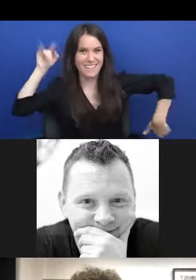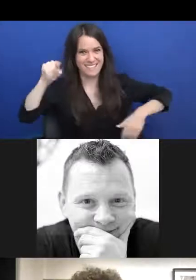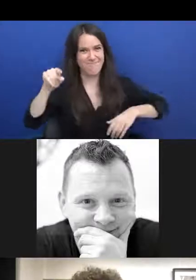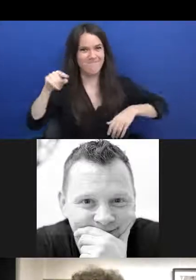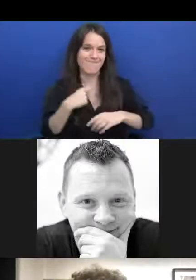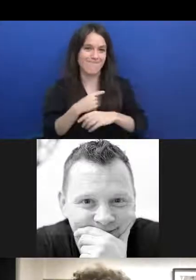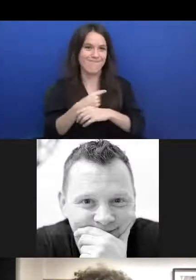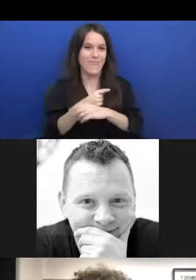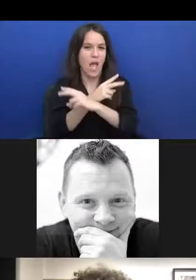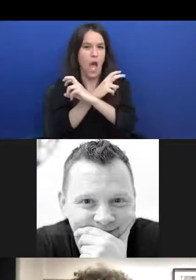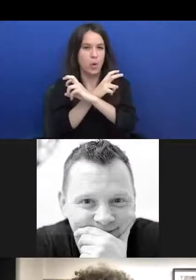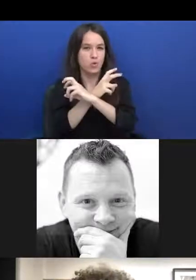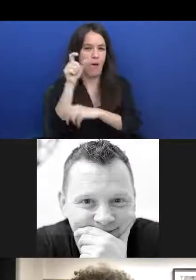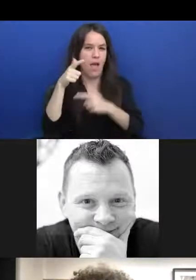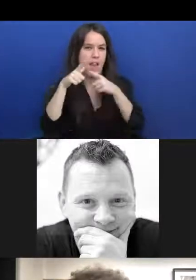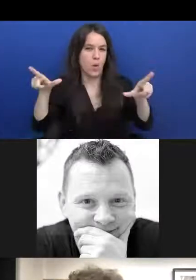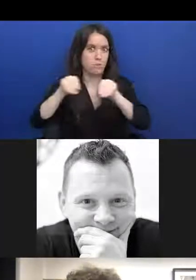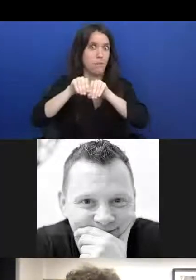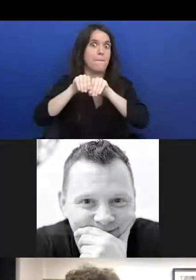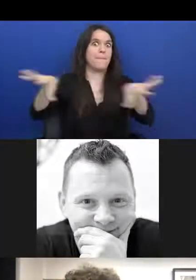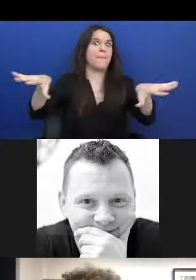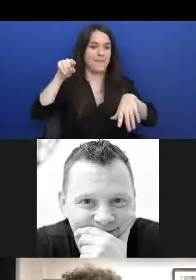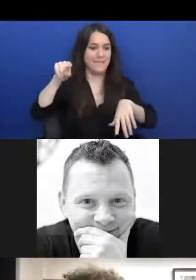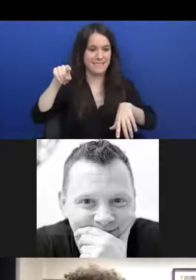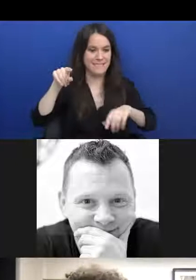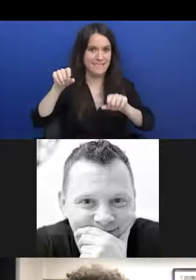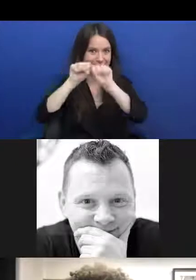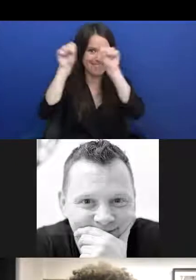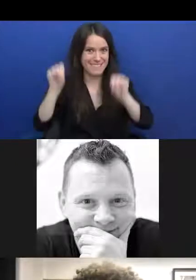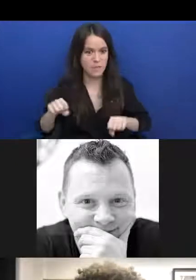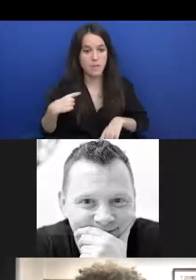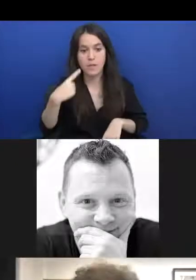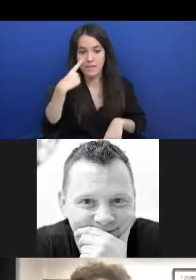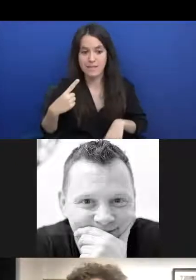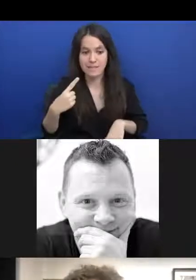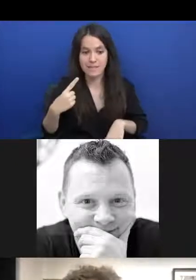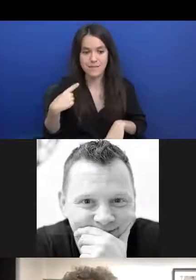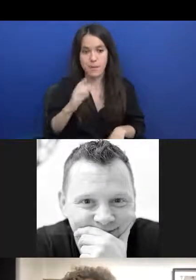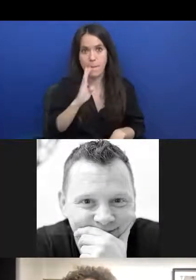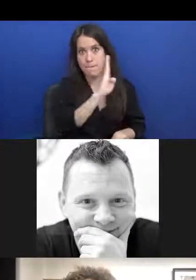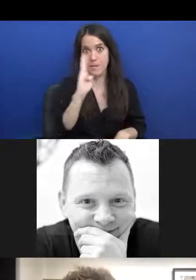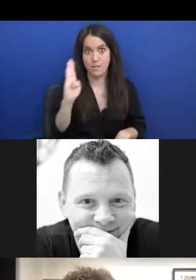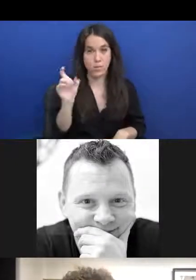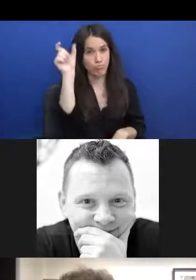Busch so you might recognize it from other work you provide people with an outline of the body and